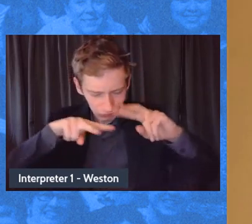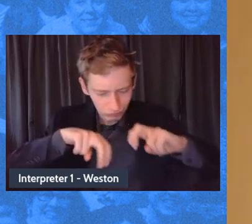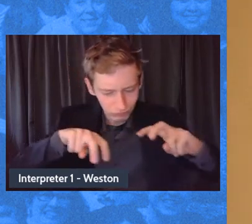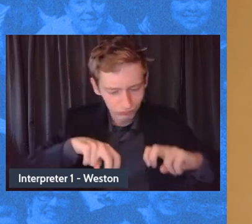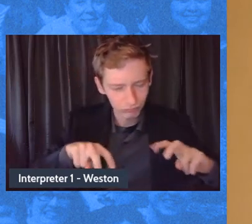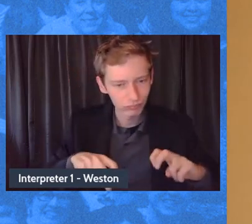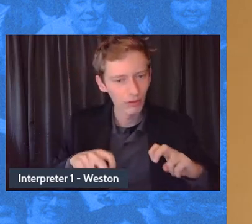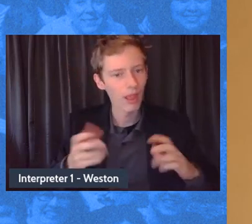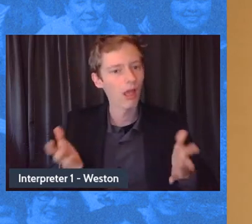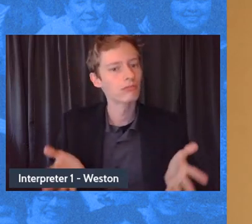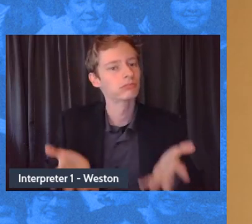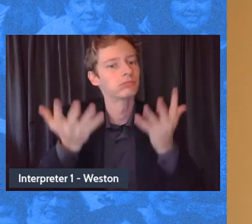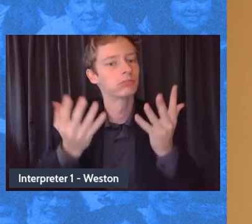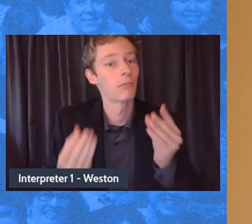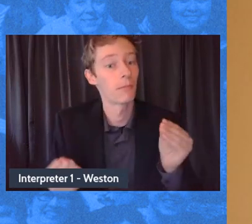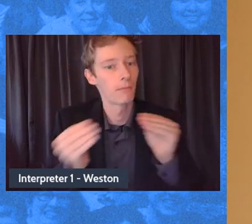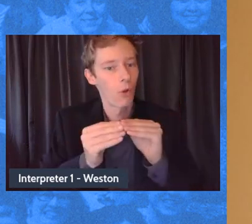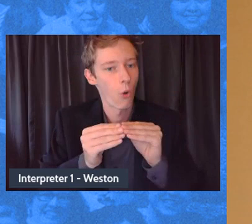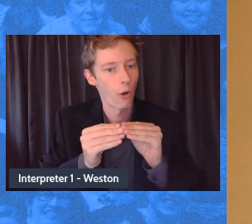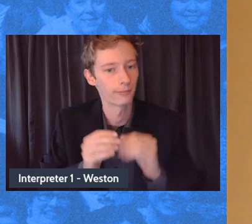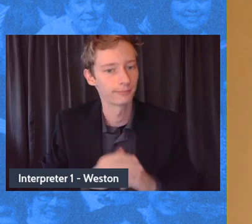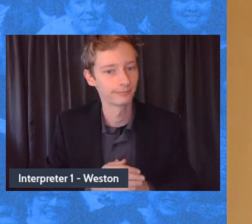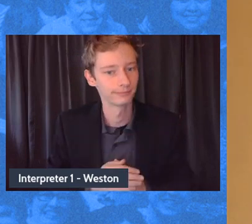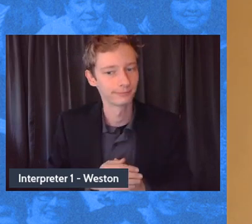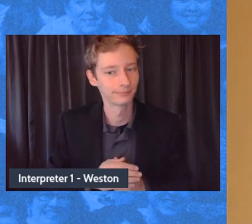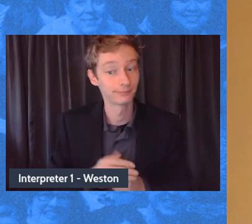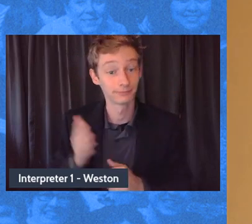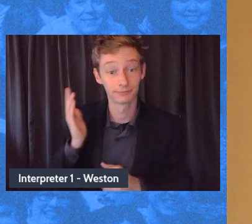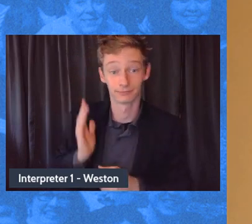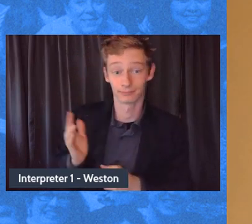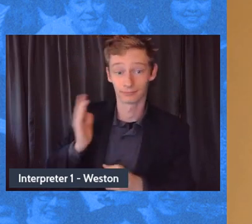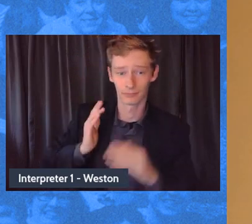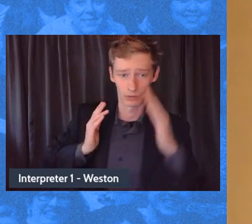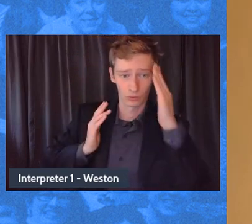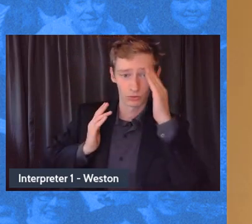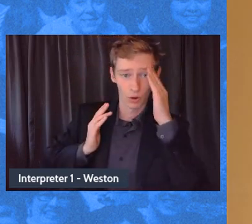We know where we've come from, we know where we need to go.